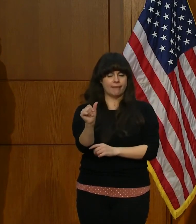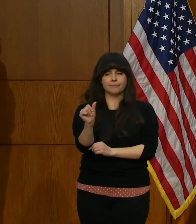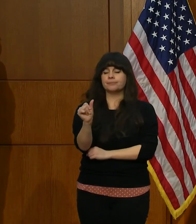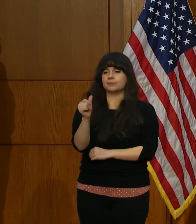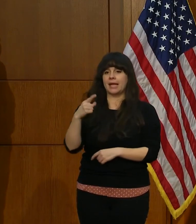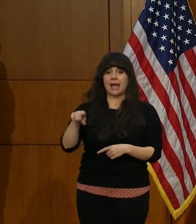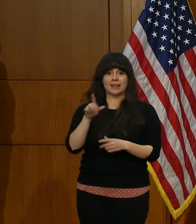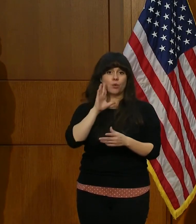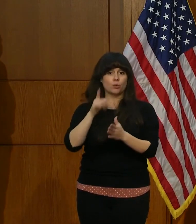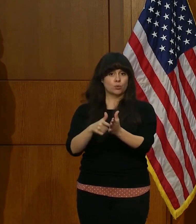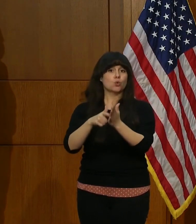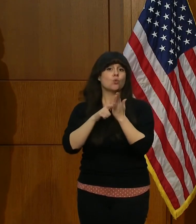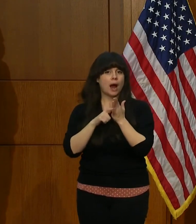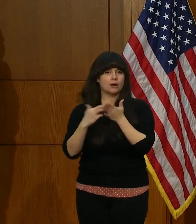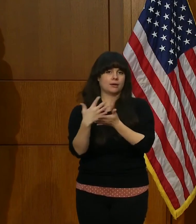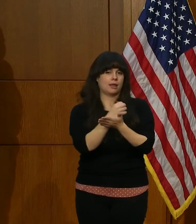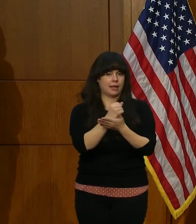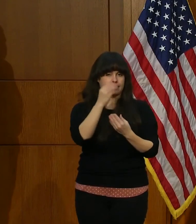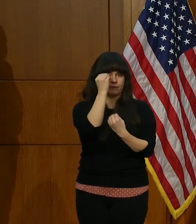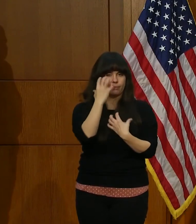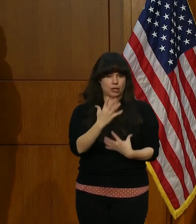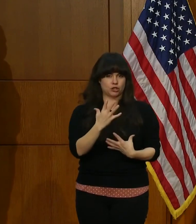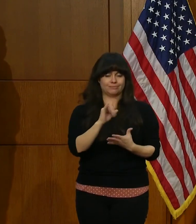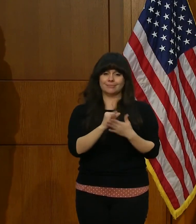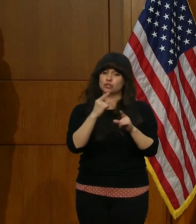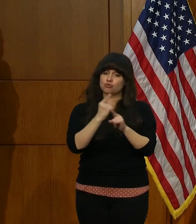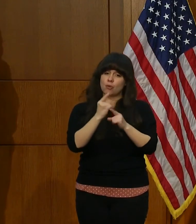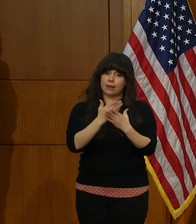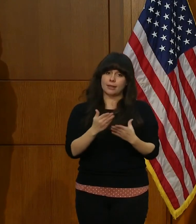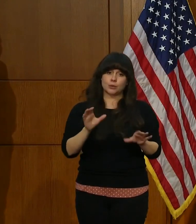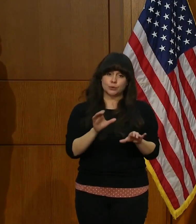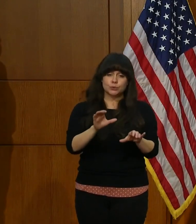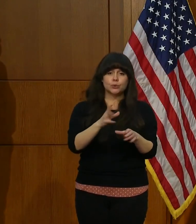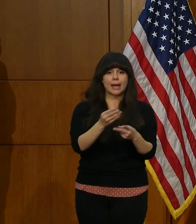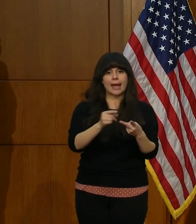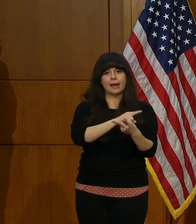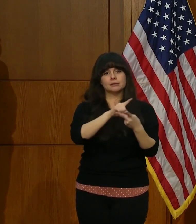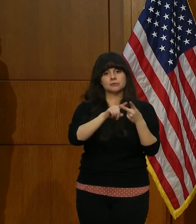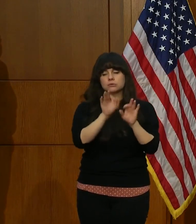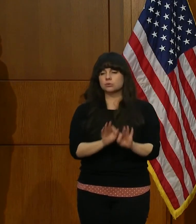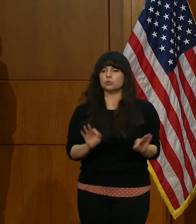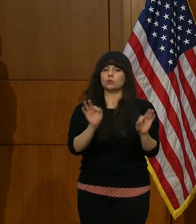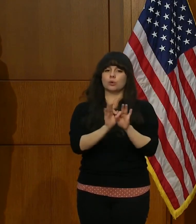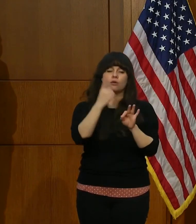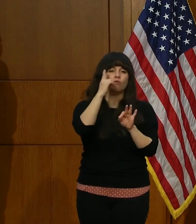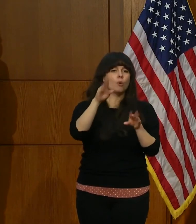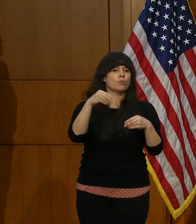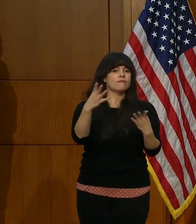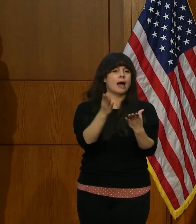GENERAL ASSEMBLY THAT WILL MAKE IT A REQUIREMENT TO COLLECT THIS INFORMATION. IT'S THE